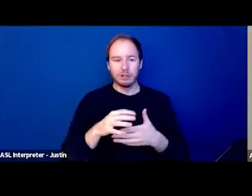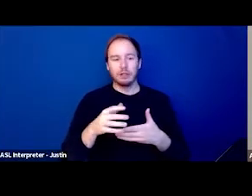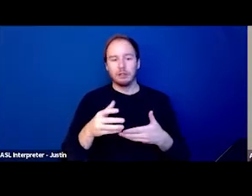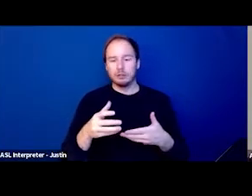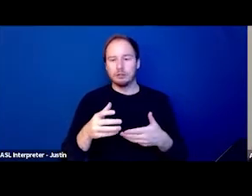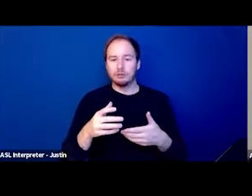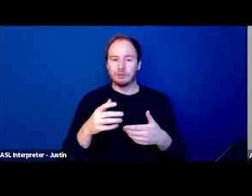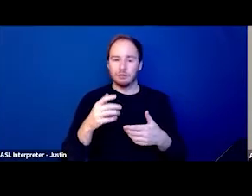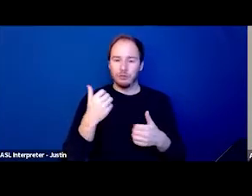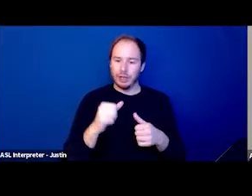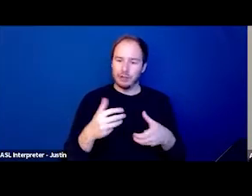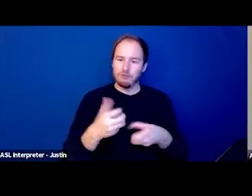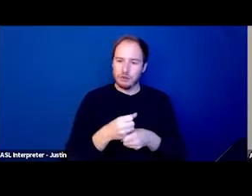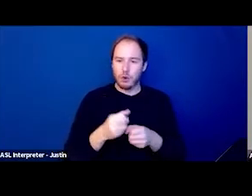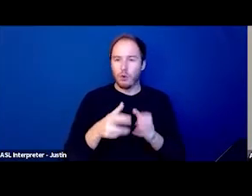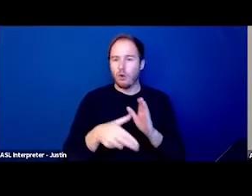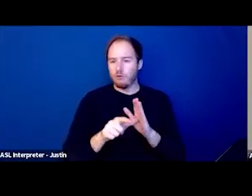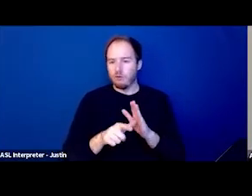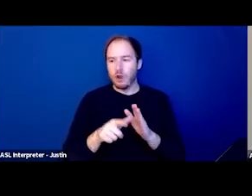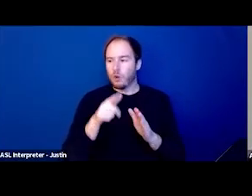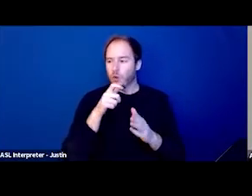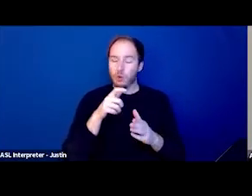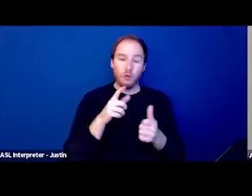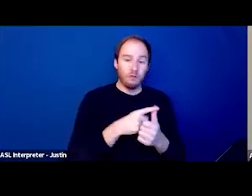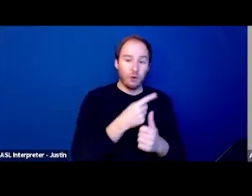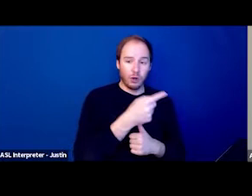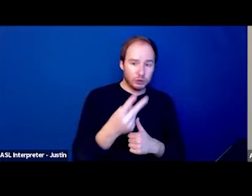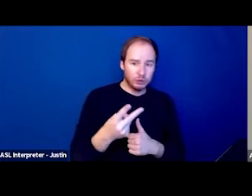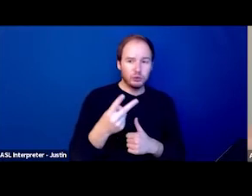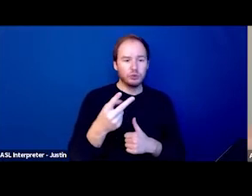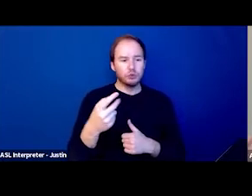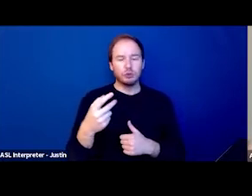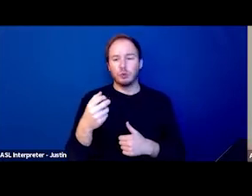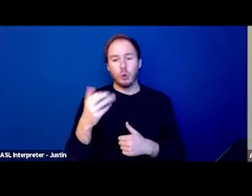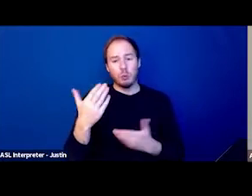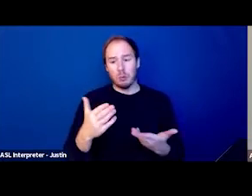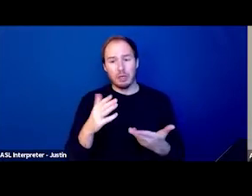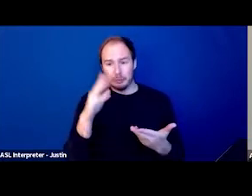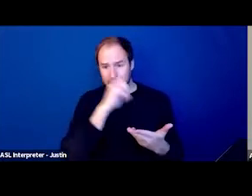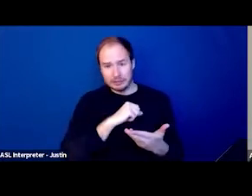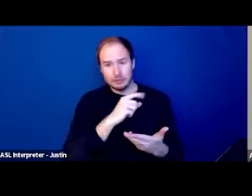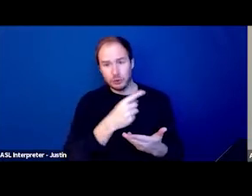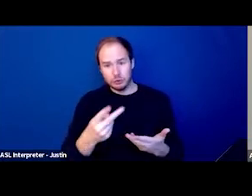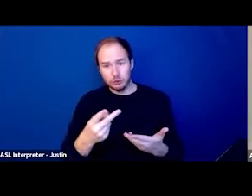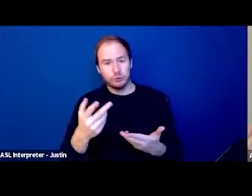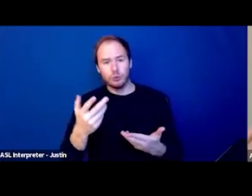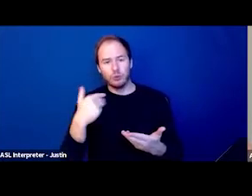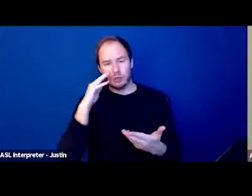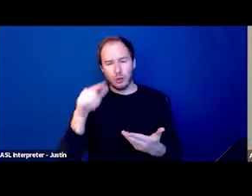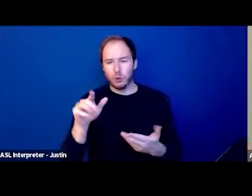for anyone who has been on the first two sessions, but also for anyone who wasn't able to join us, just 'cause we know these are so foundational